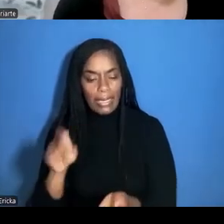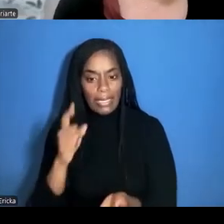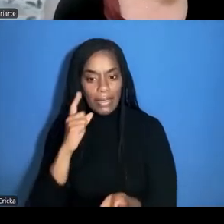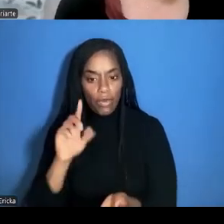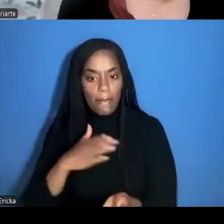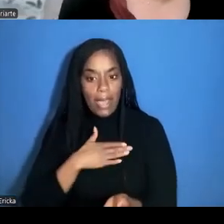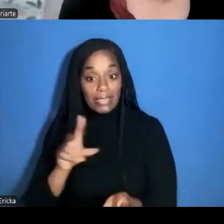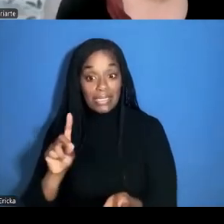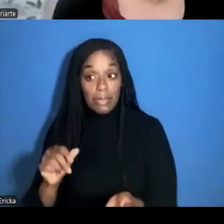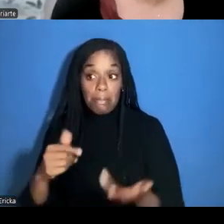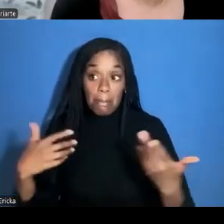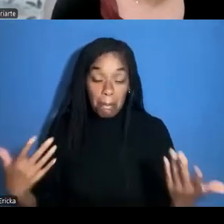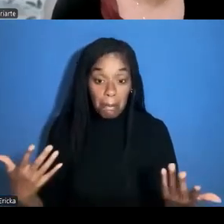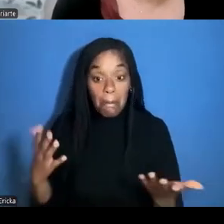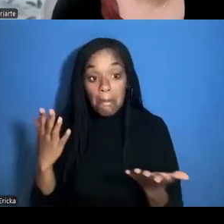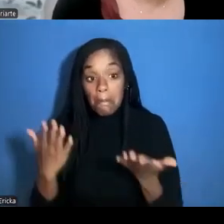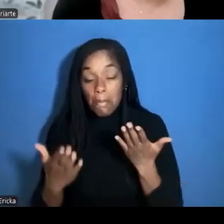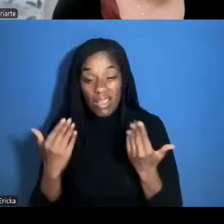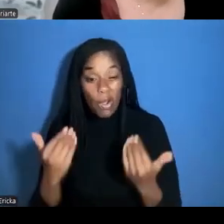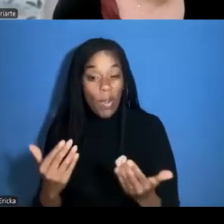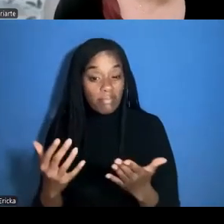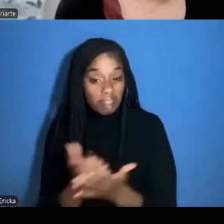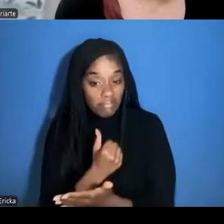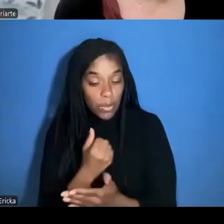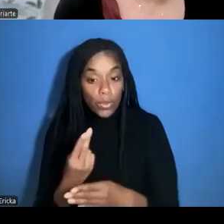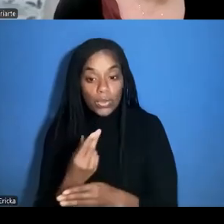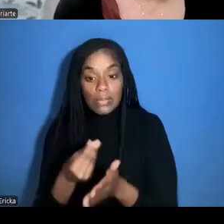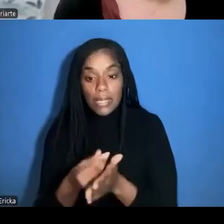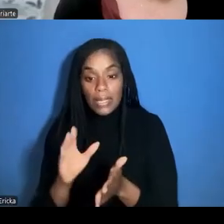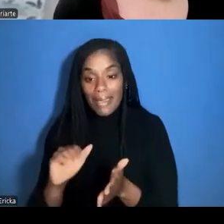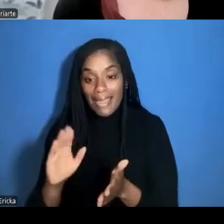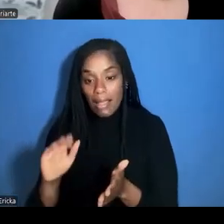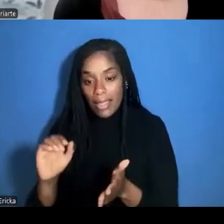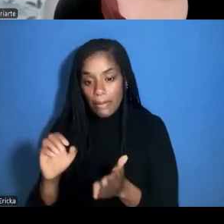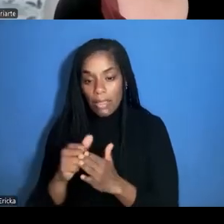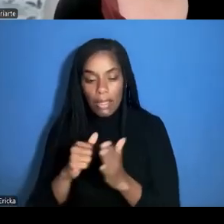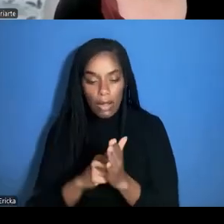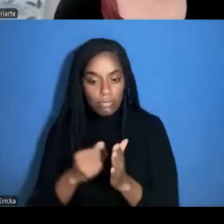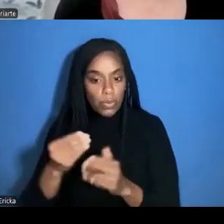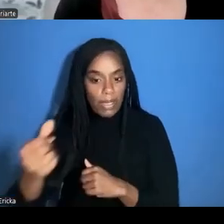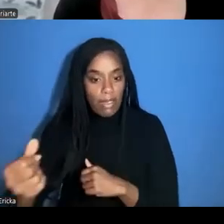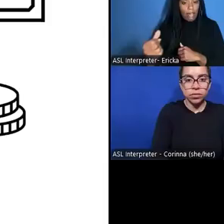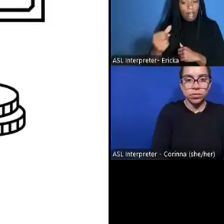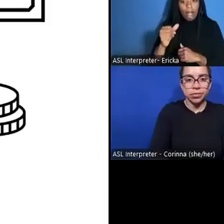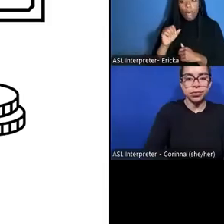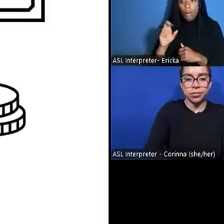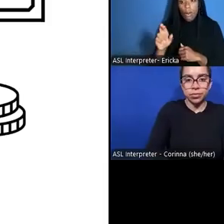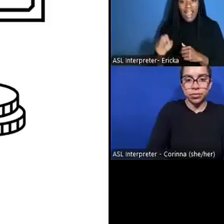Well, I could use my money in my CalAble account to pay for that. I could pay for joining a gym.